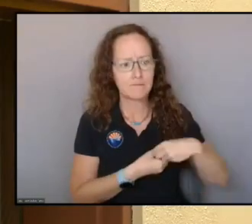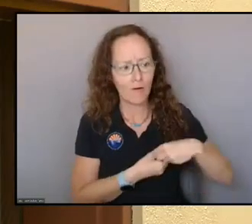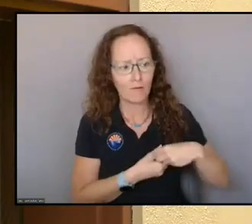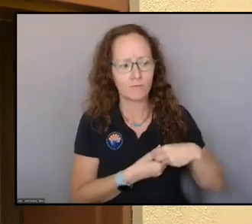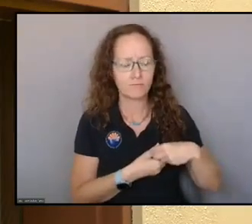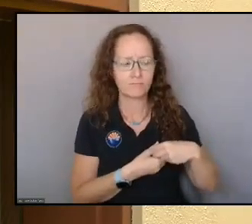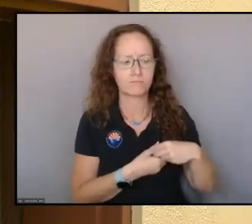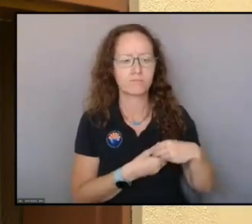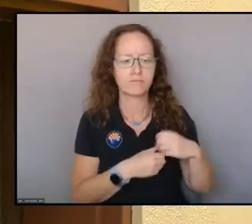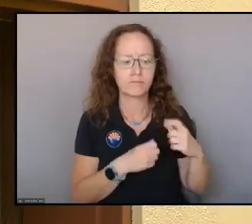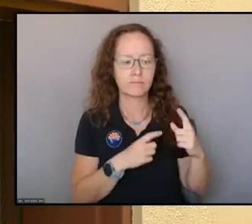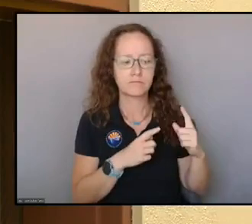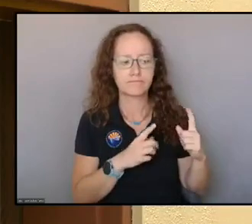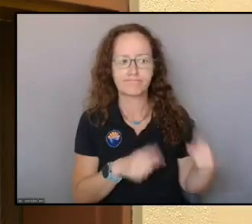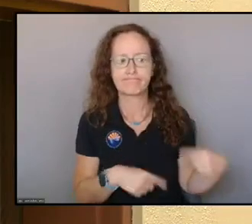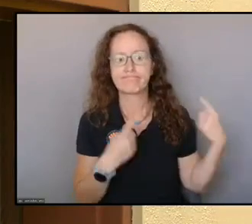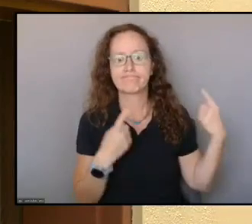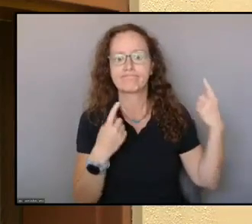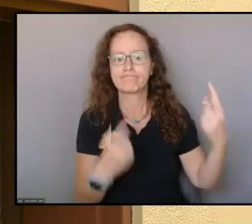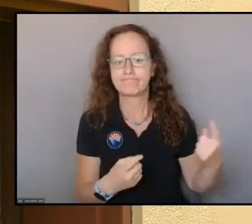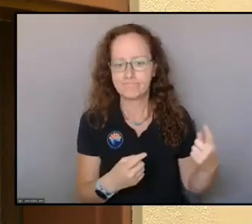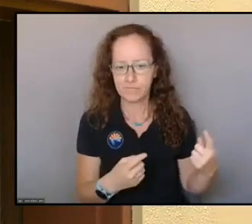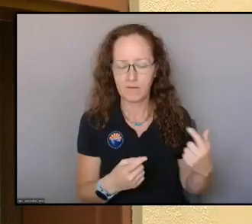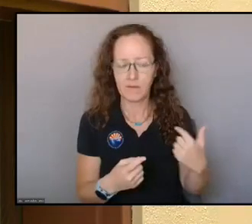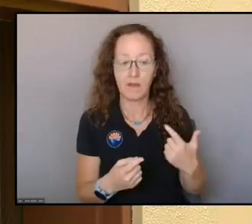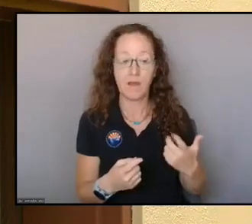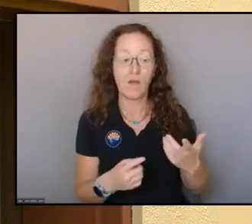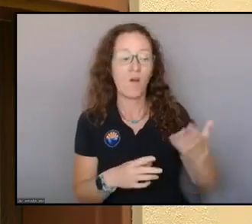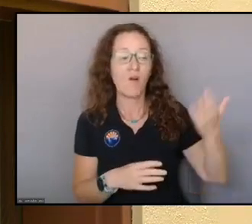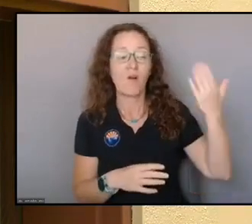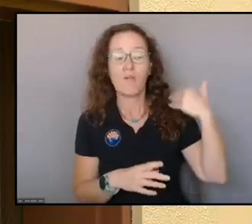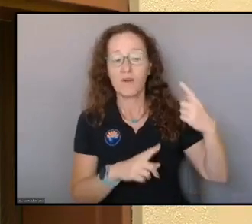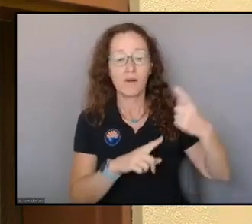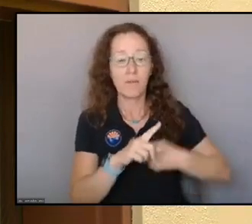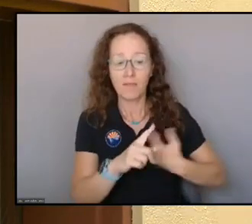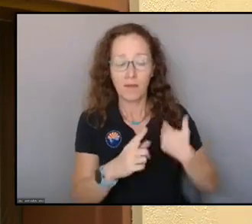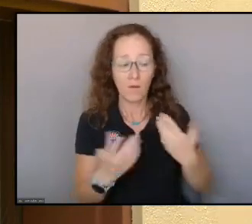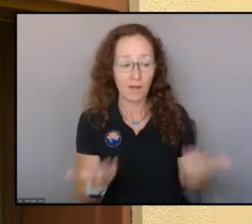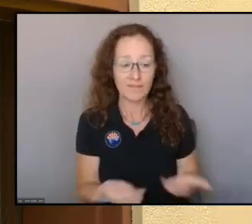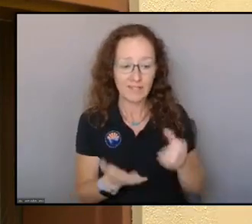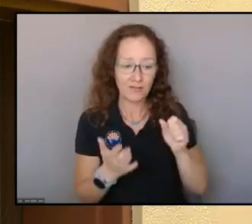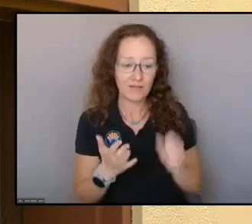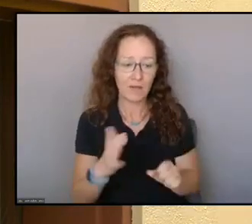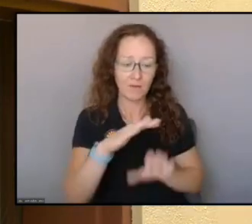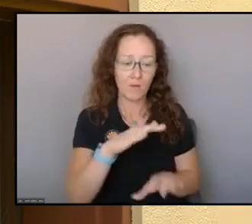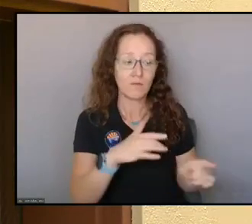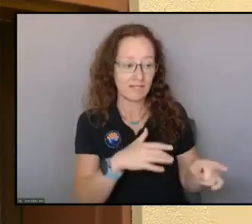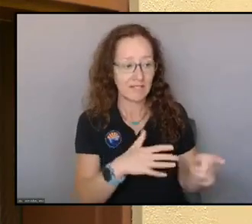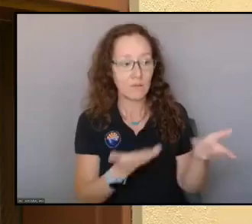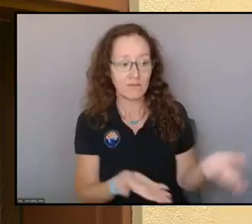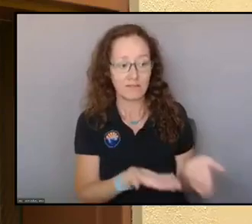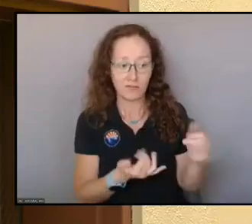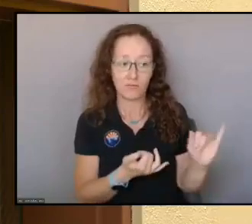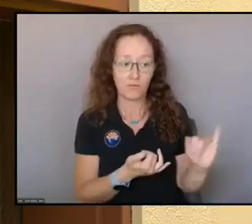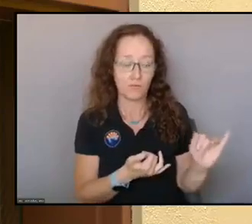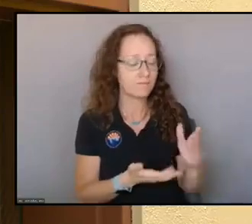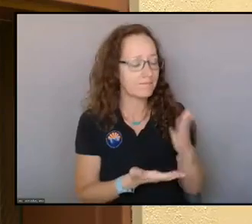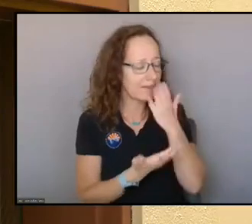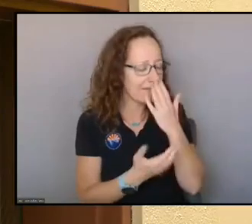ON THE SOUTH ZONE OVER A MONTH AGO. AND I JUST HAVE TO THANK YOU FOR YOUR CONTINUED DEDICATION AND SUPPORT.